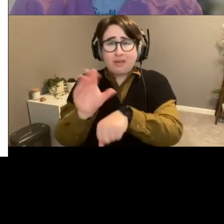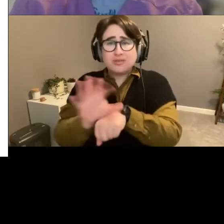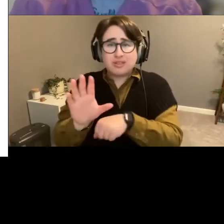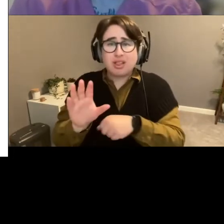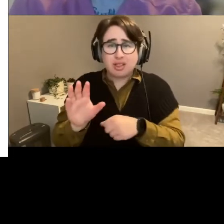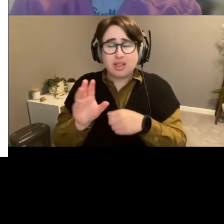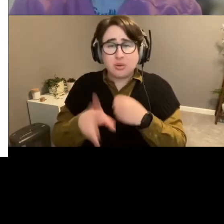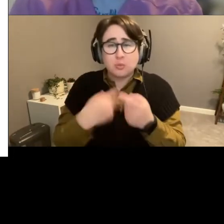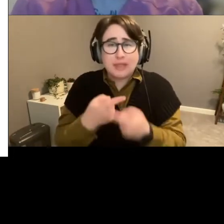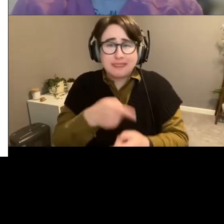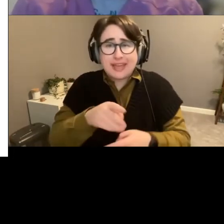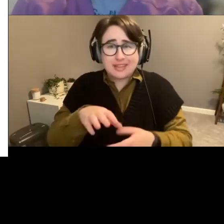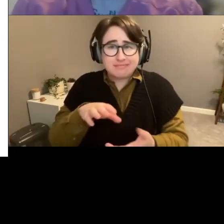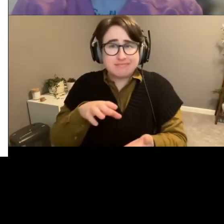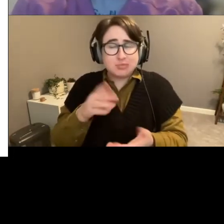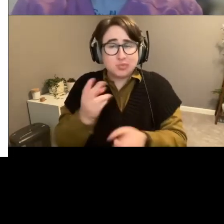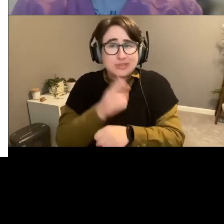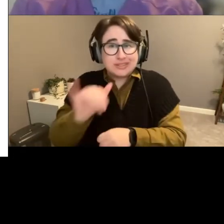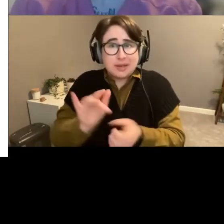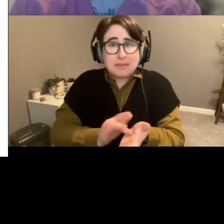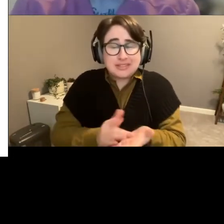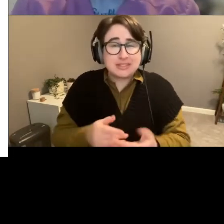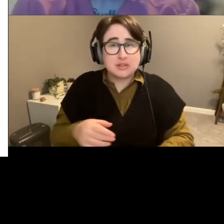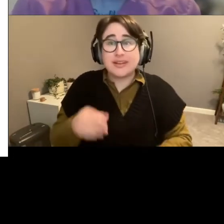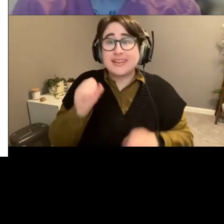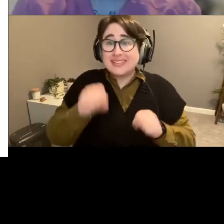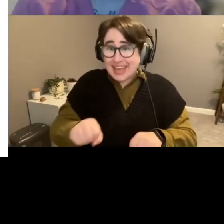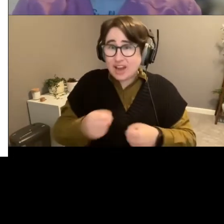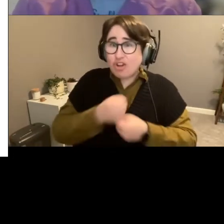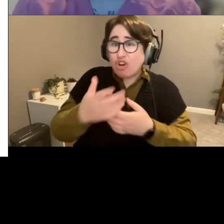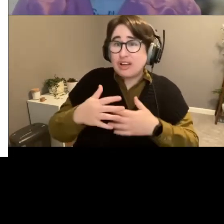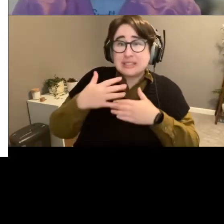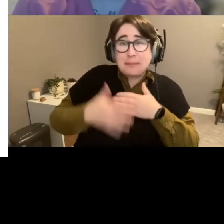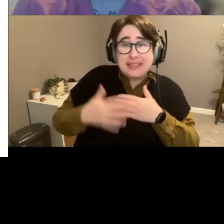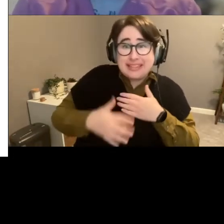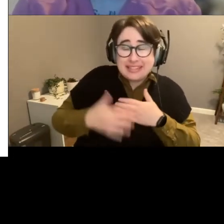that they can experience bleeding and cramping, because that also could exacerbate dysphoria,